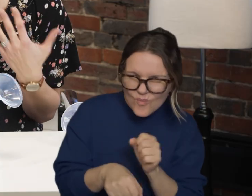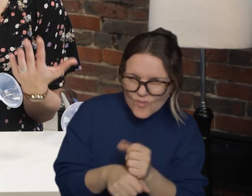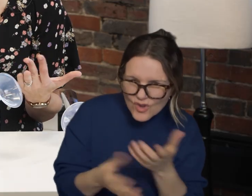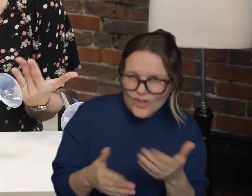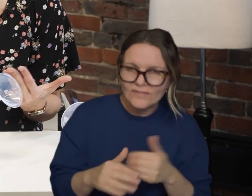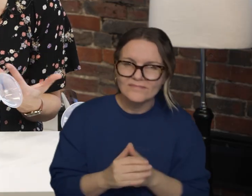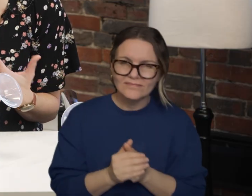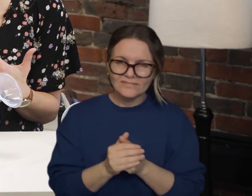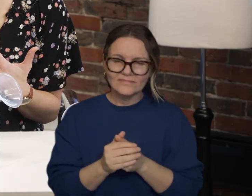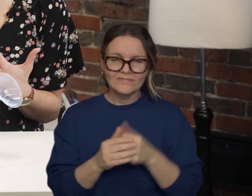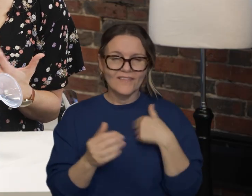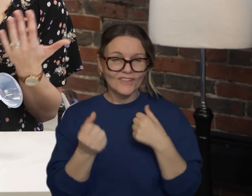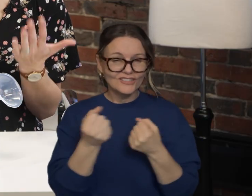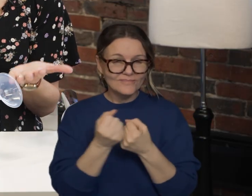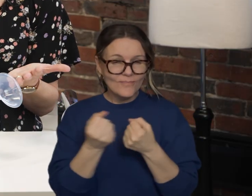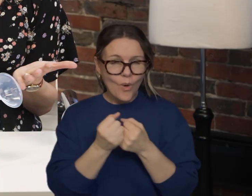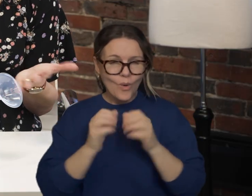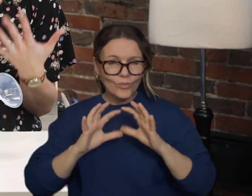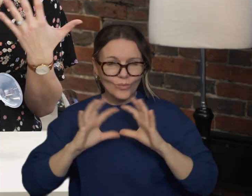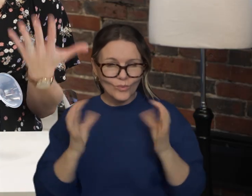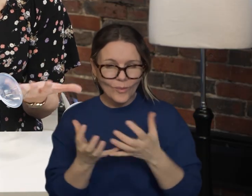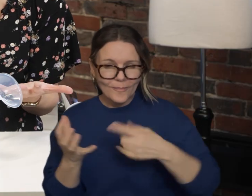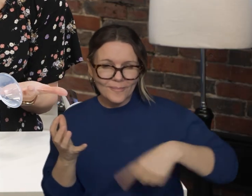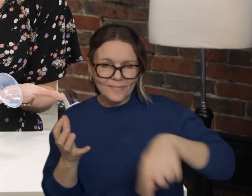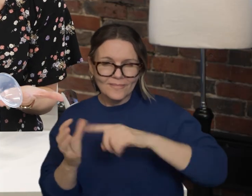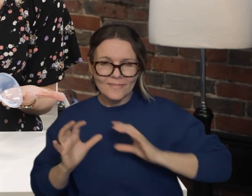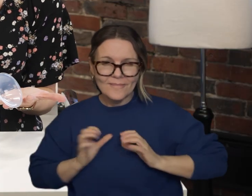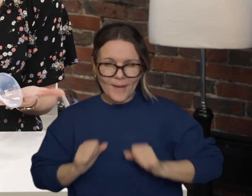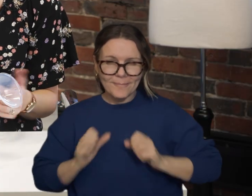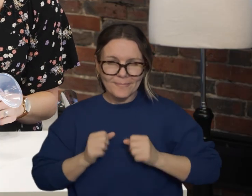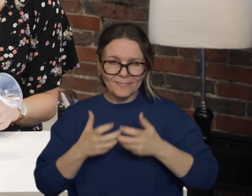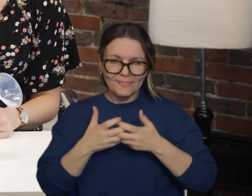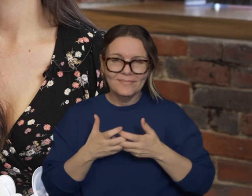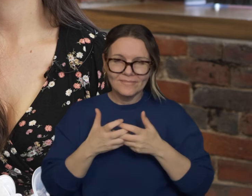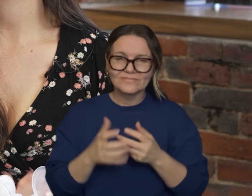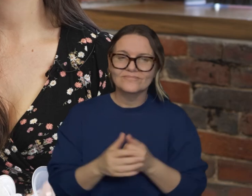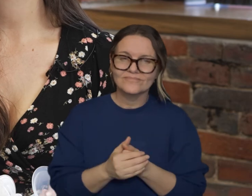return to work or your flange fit because we mentioned how important that is um we also